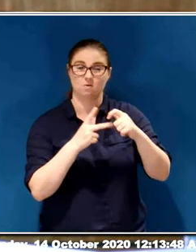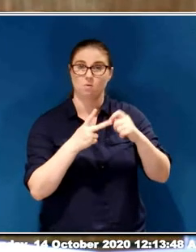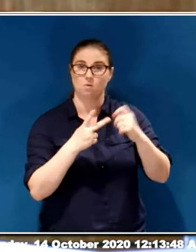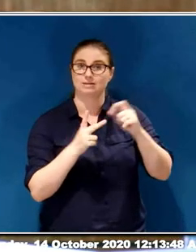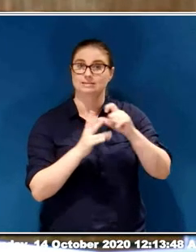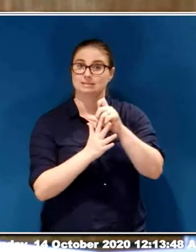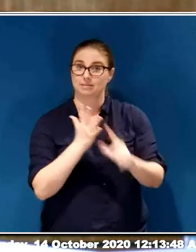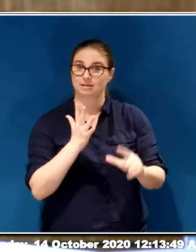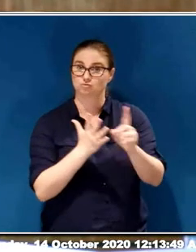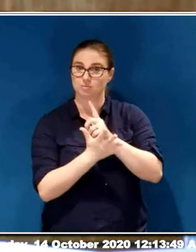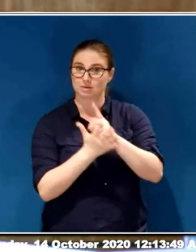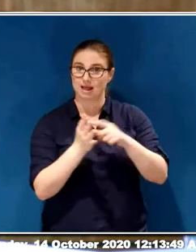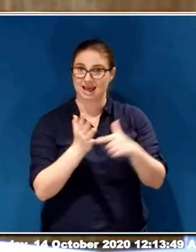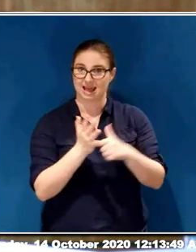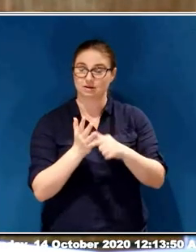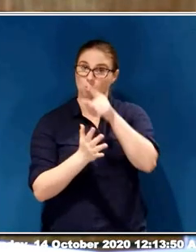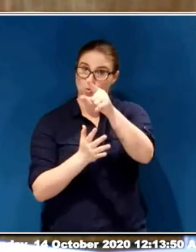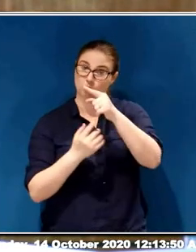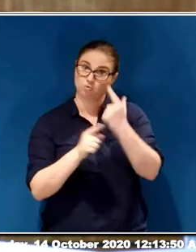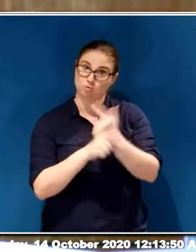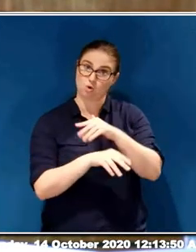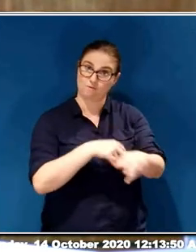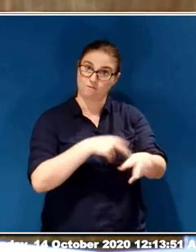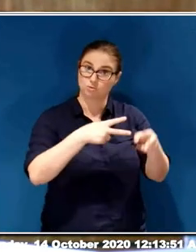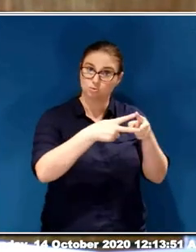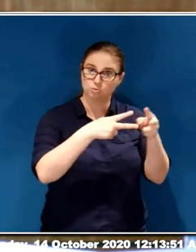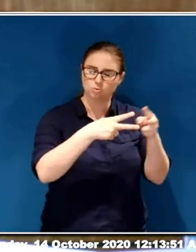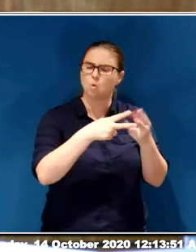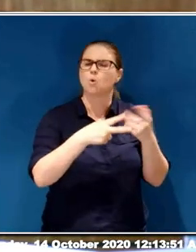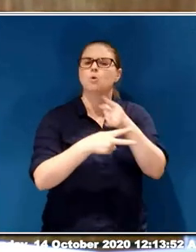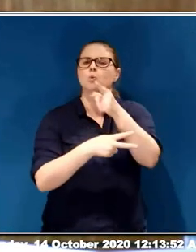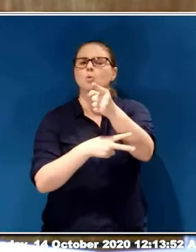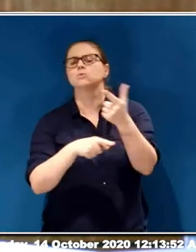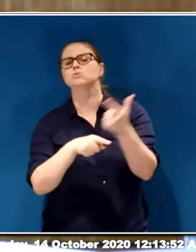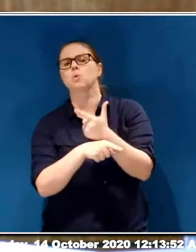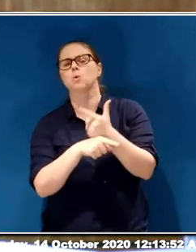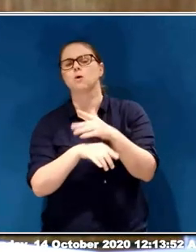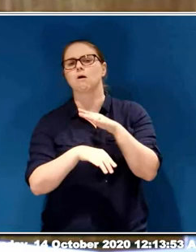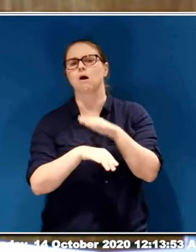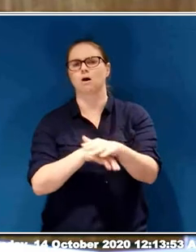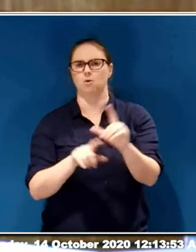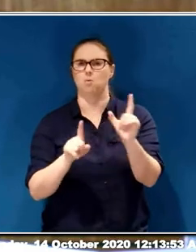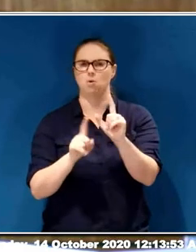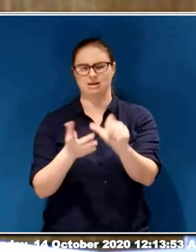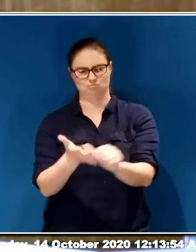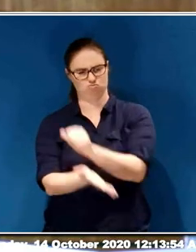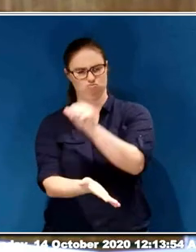appropriate system that may or may not be limited to what is required by the